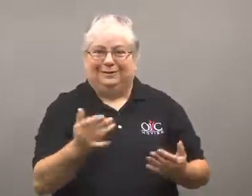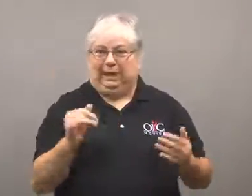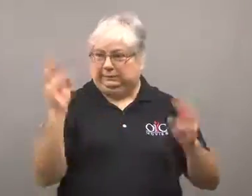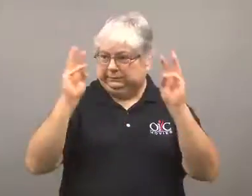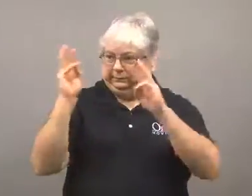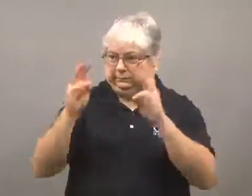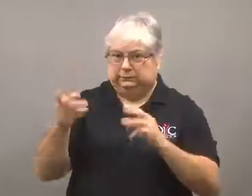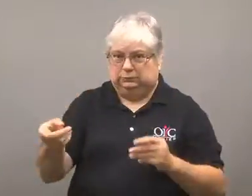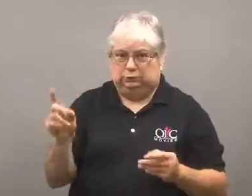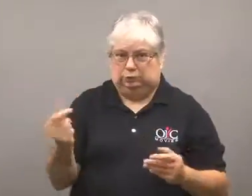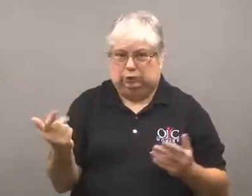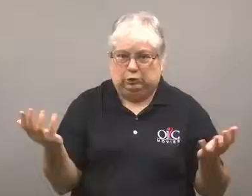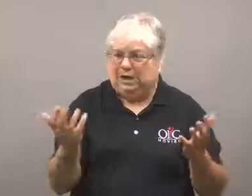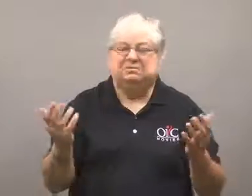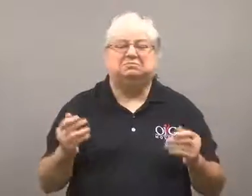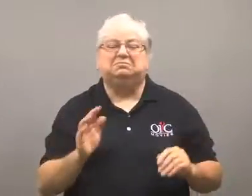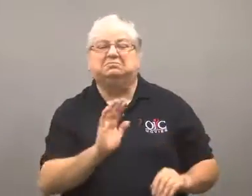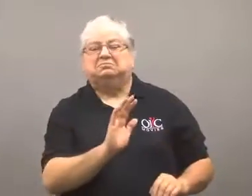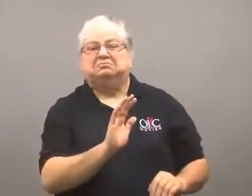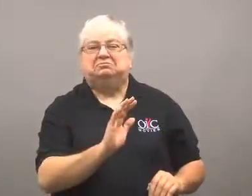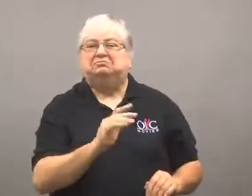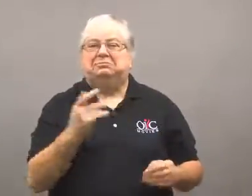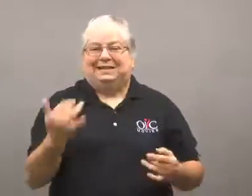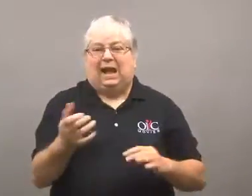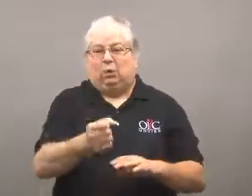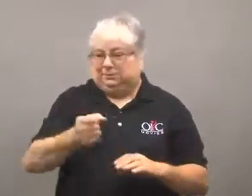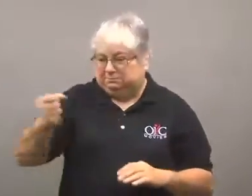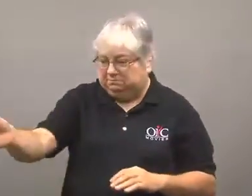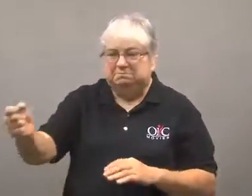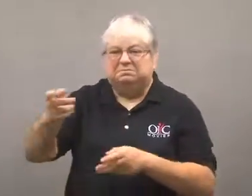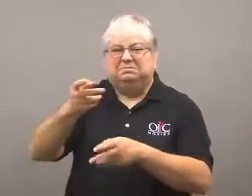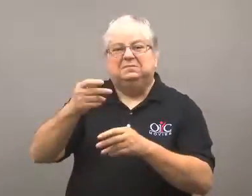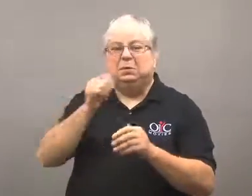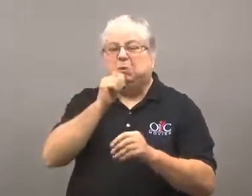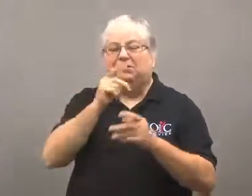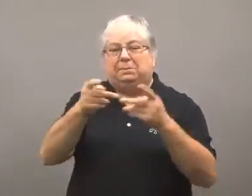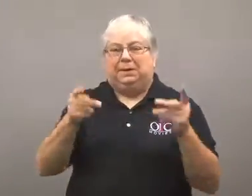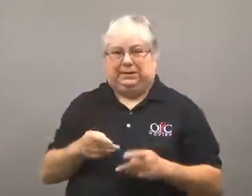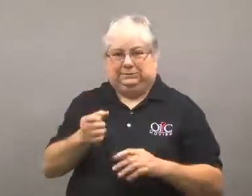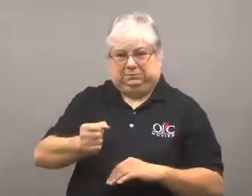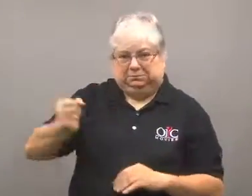So people wondered what would become of this dog. Not to worry, it's being kept in a secluded place,